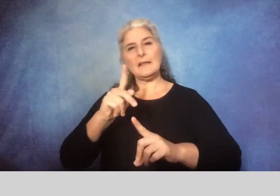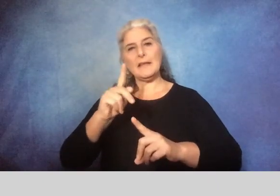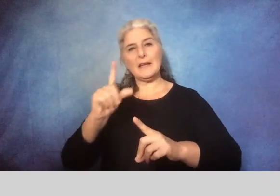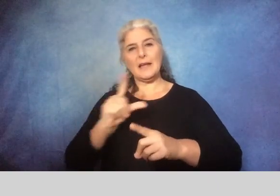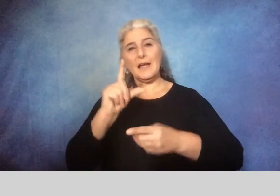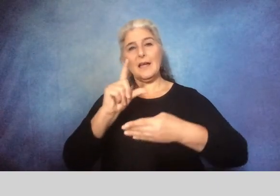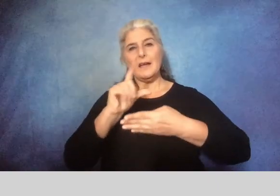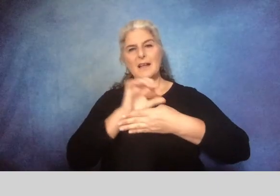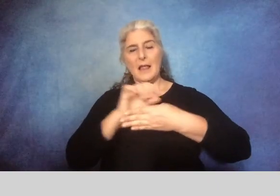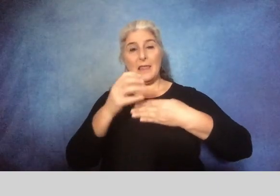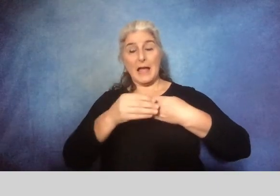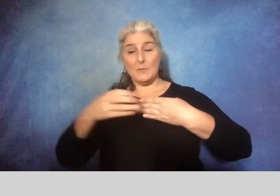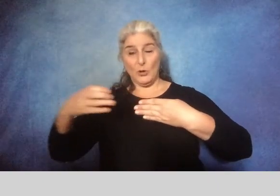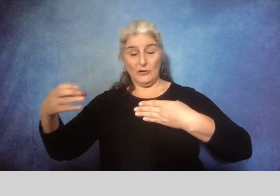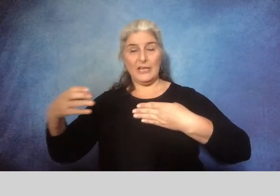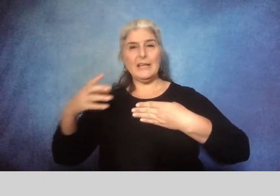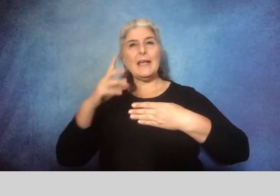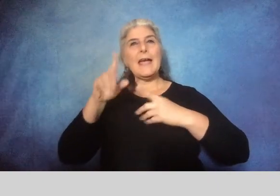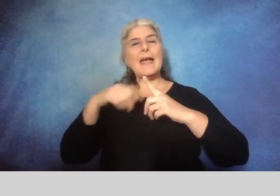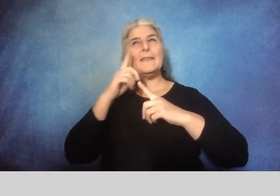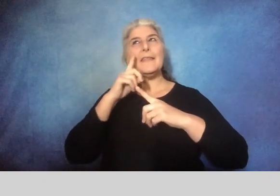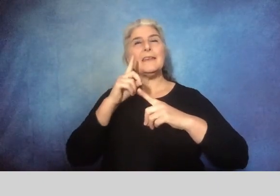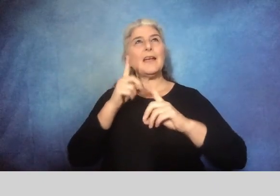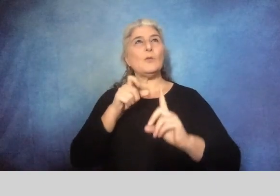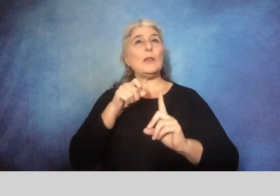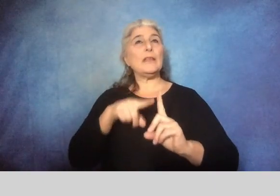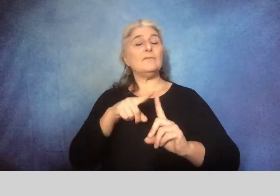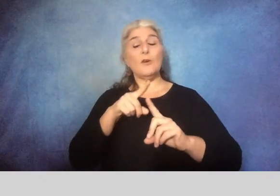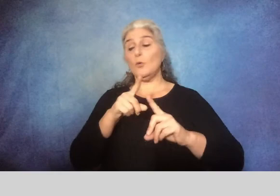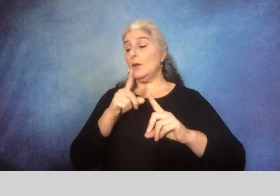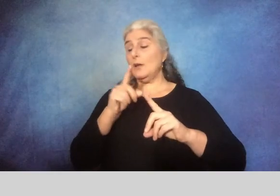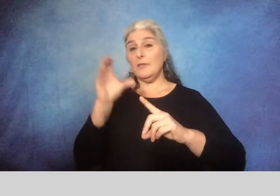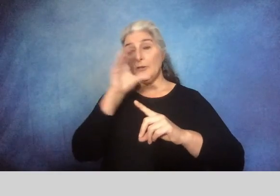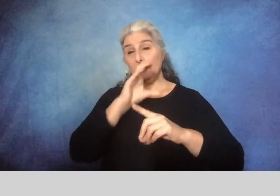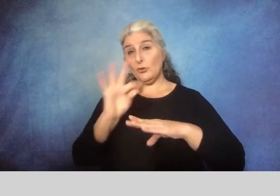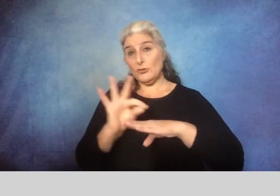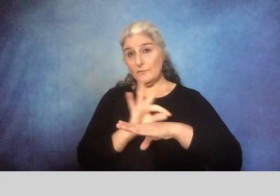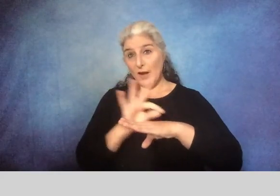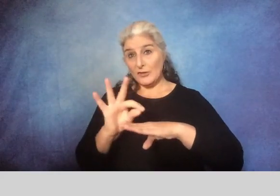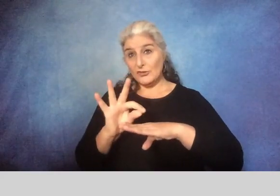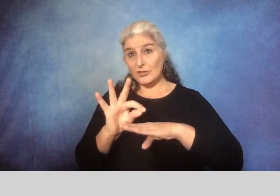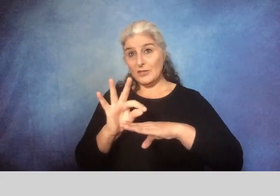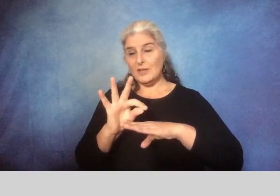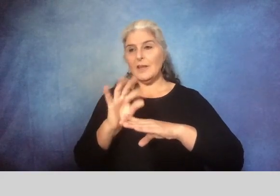Then I invoke the search function with the arguments